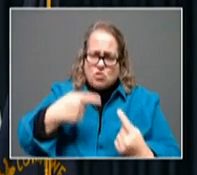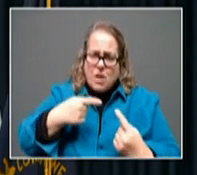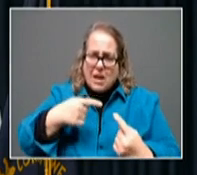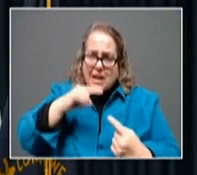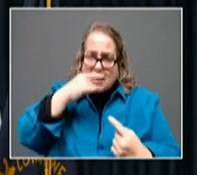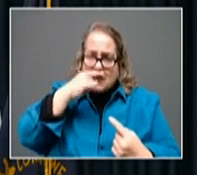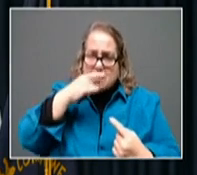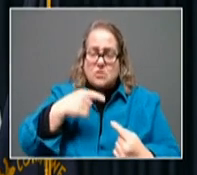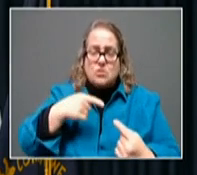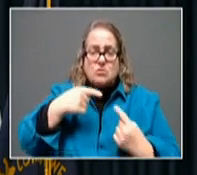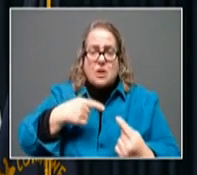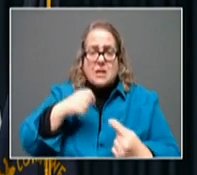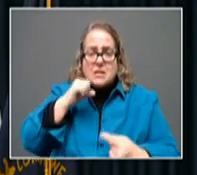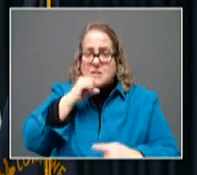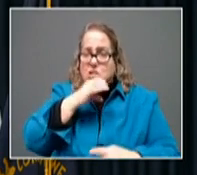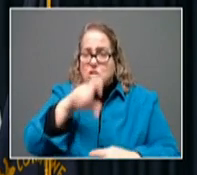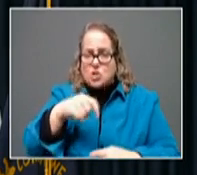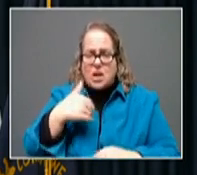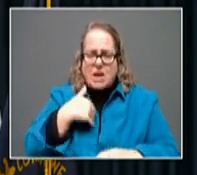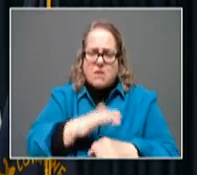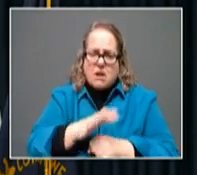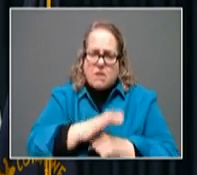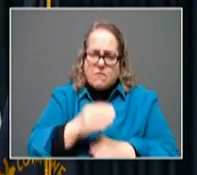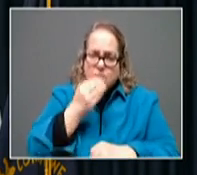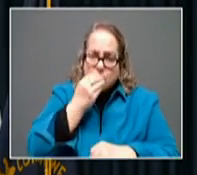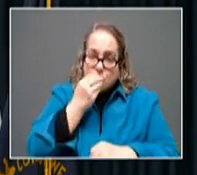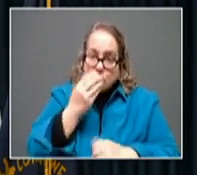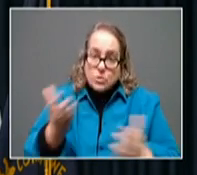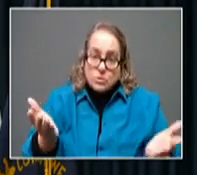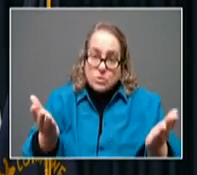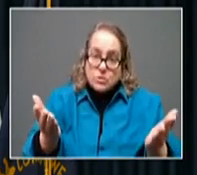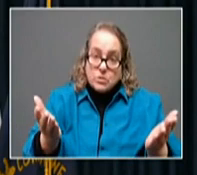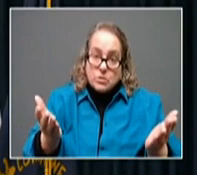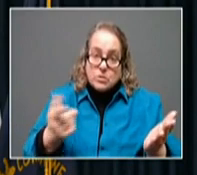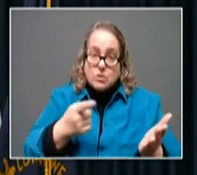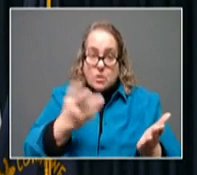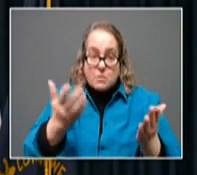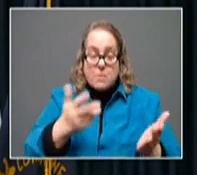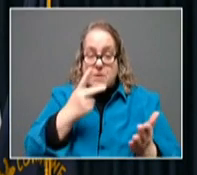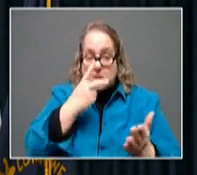enough food. So you'll likely see some action on that a little bit later this week,